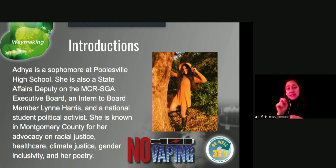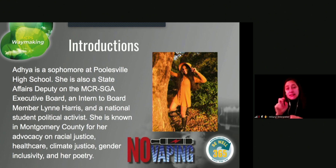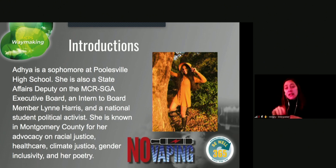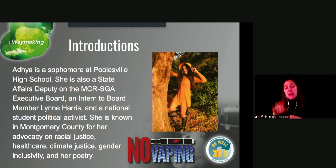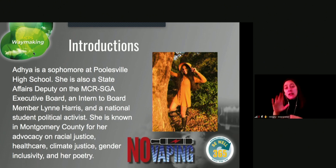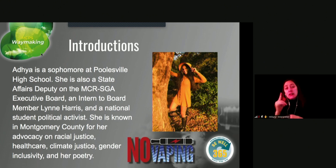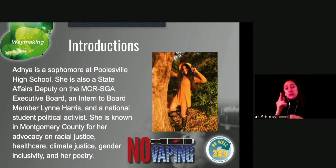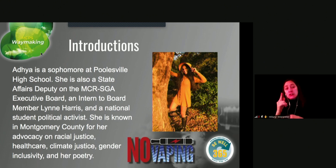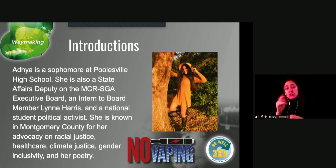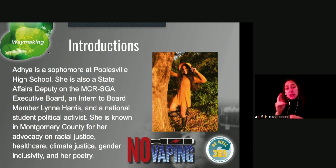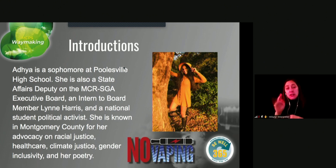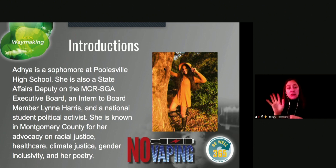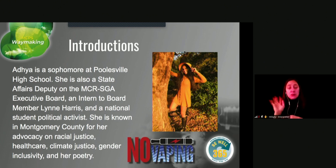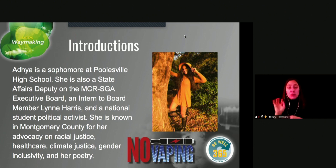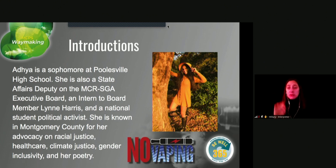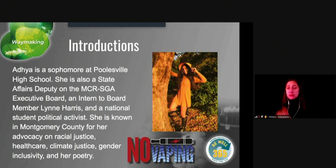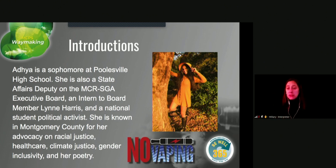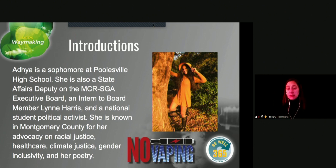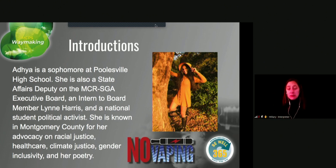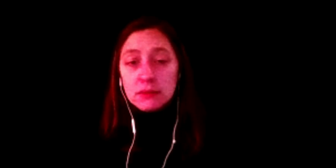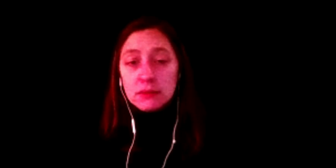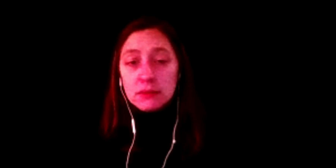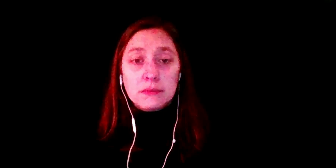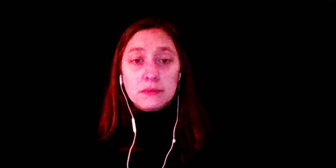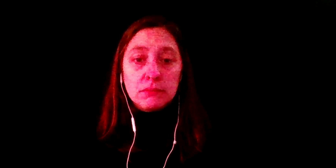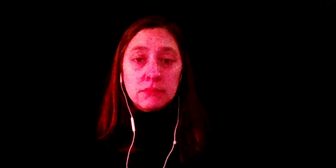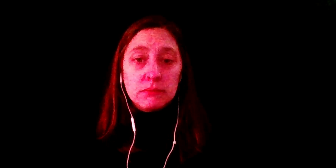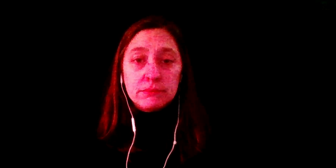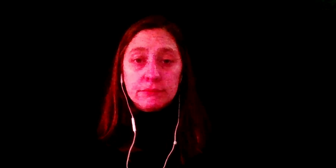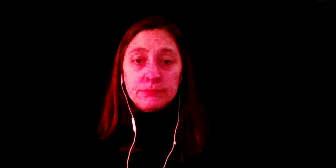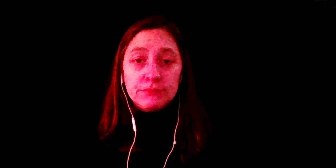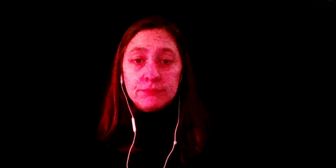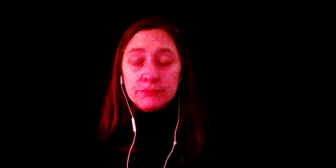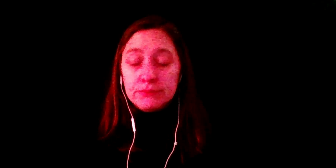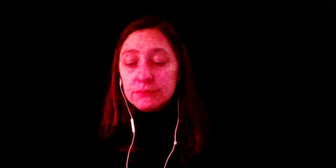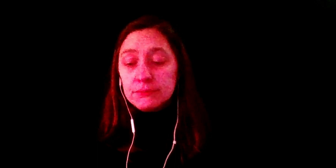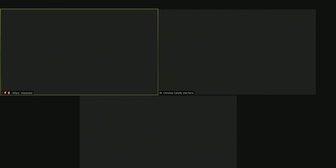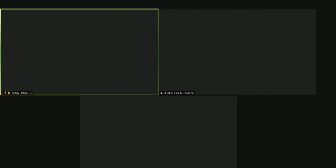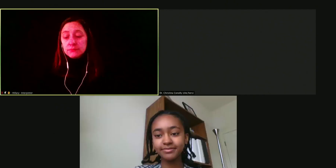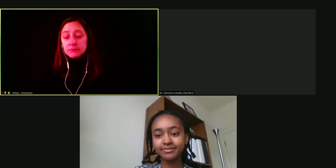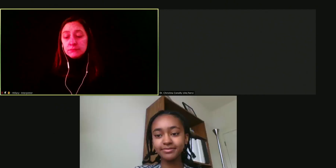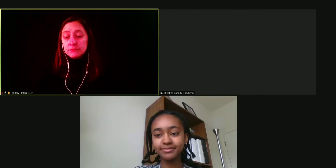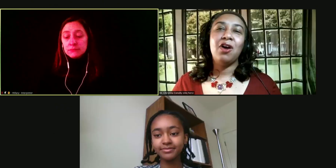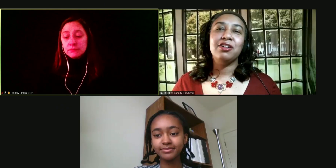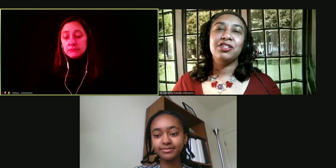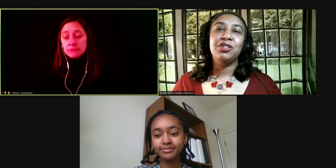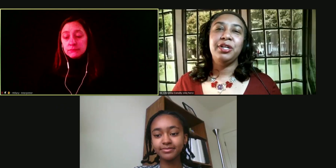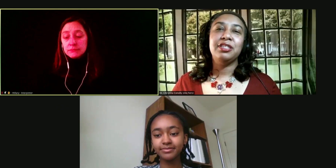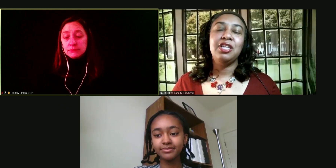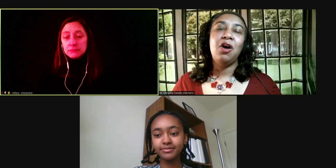WELCOME! ALL RIGHT. NOW THAT WE HAVE ALL FOR OUR STUDENTS.